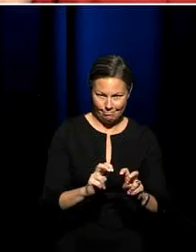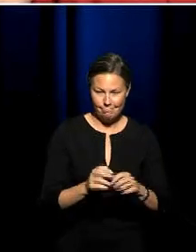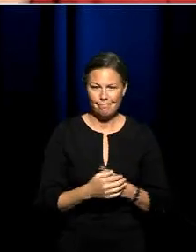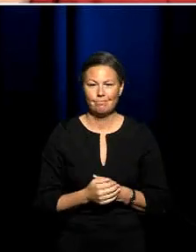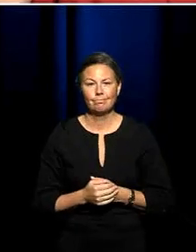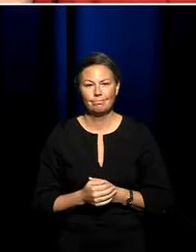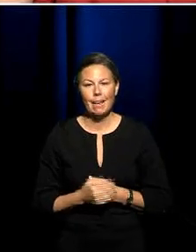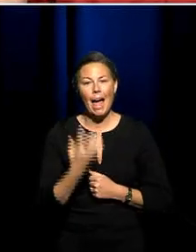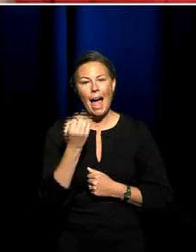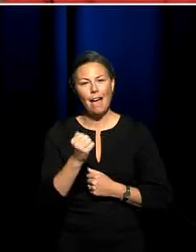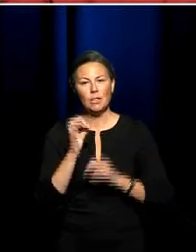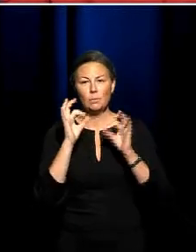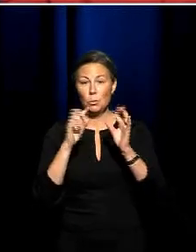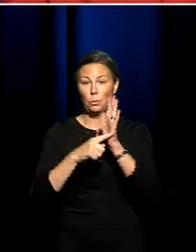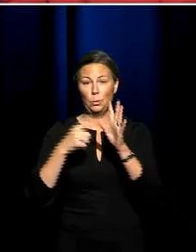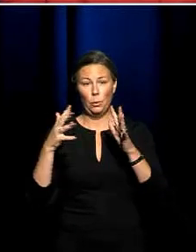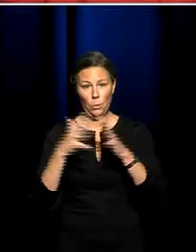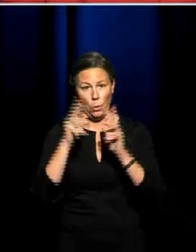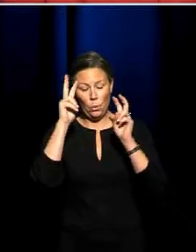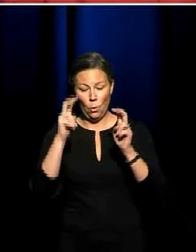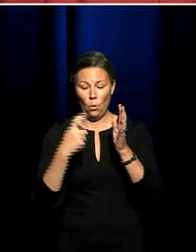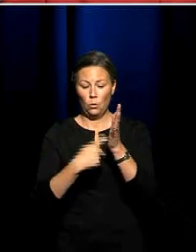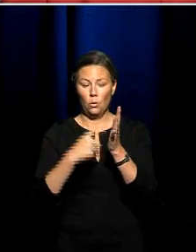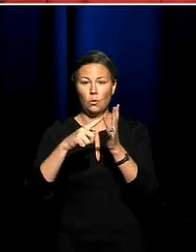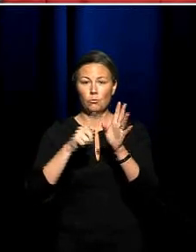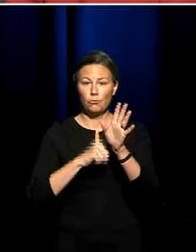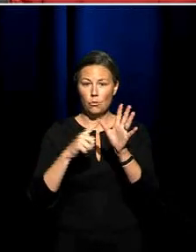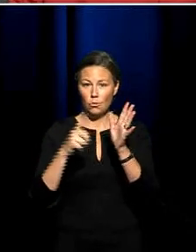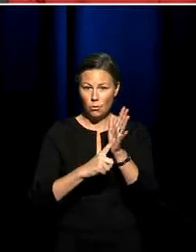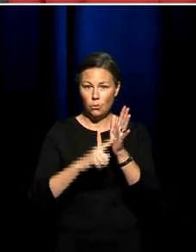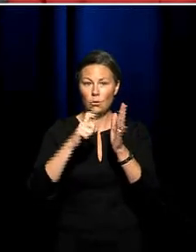as the Royal Commissions Act 1902. This was one of the first laws enacted